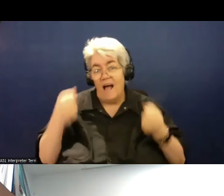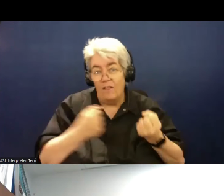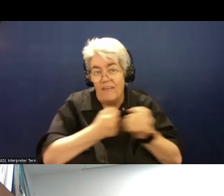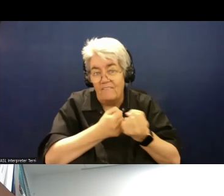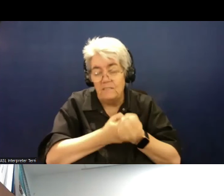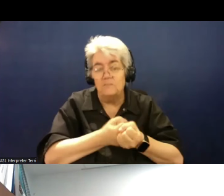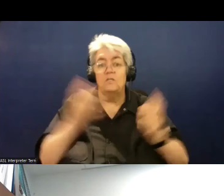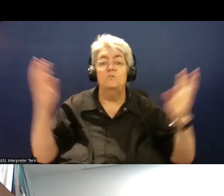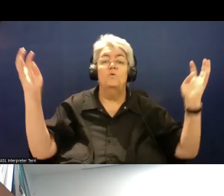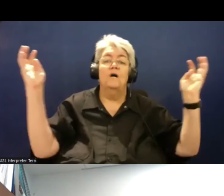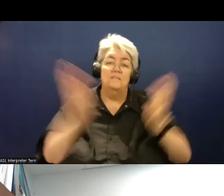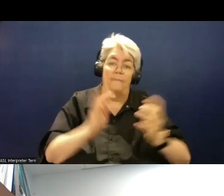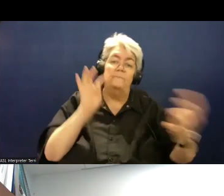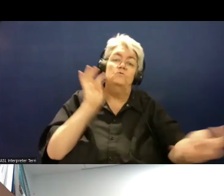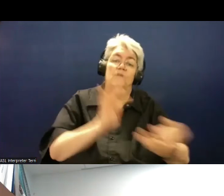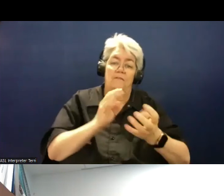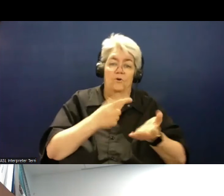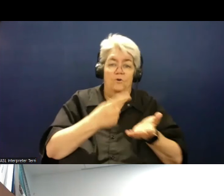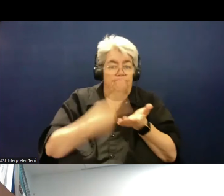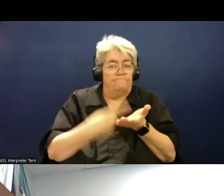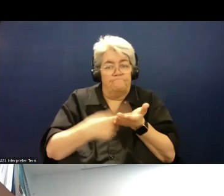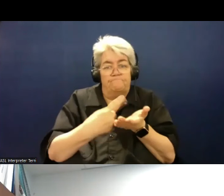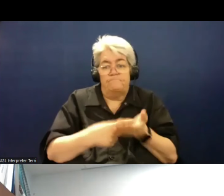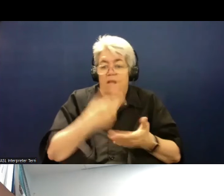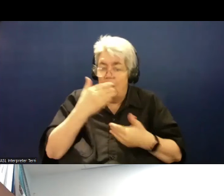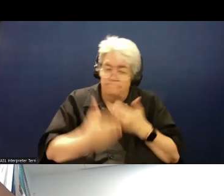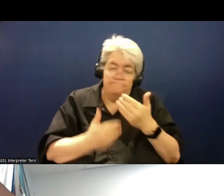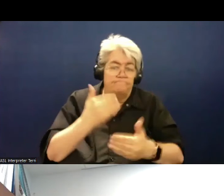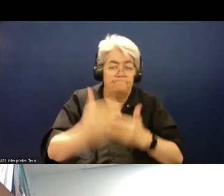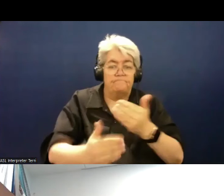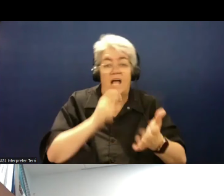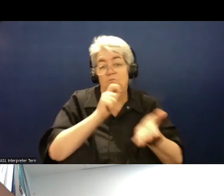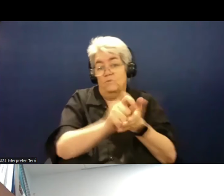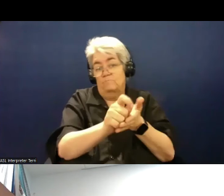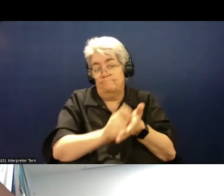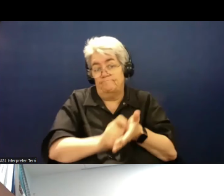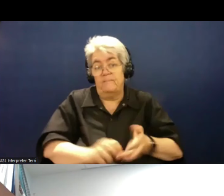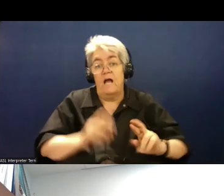TOGETHER AND WALK WITH US AS WE PUT TOGETHER THIS REPORT TO LISTS